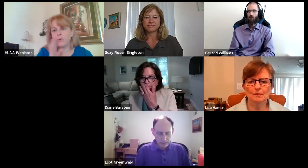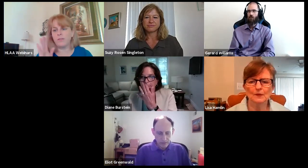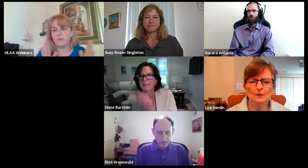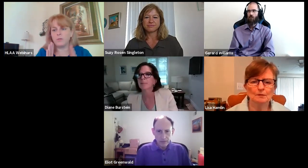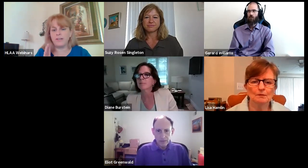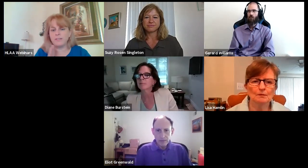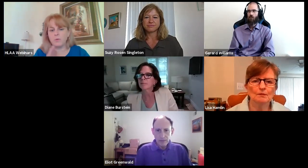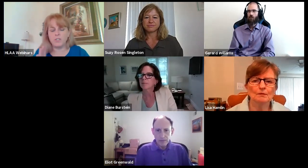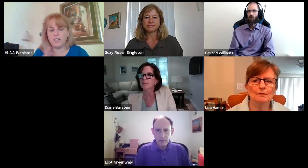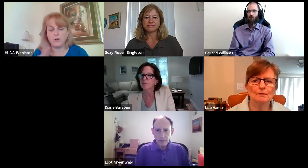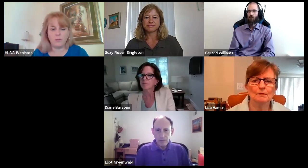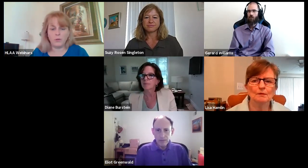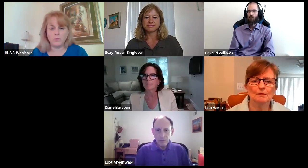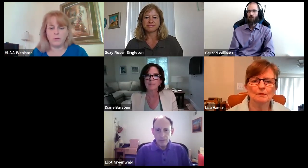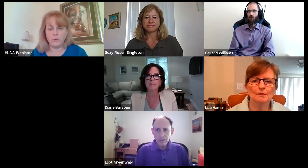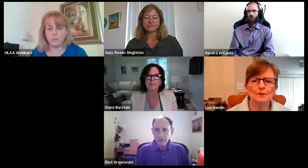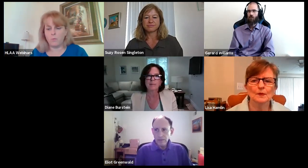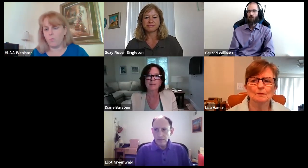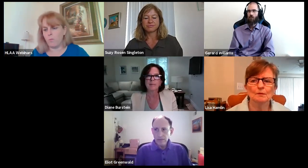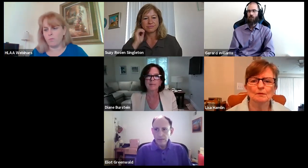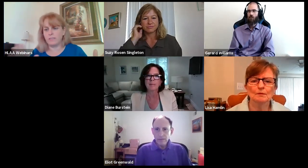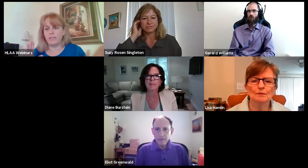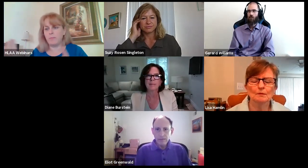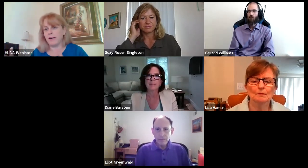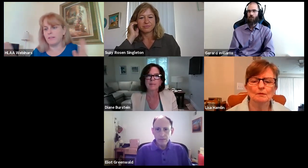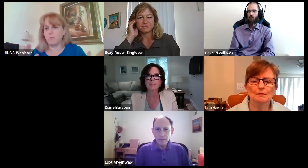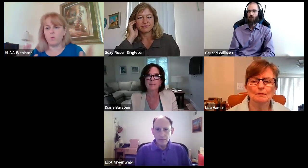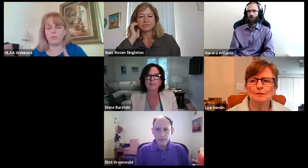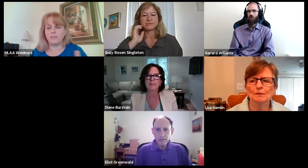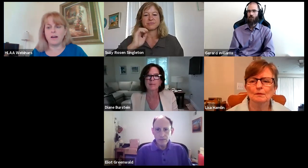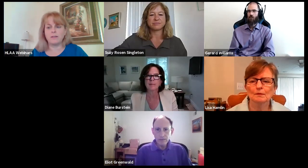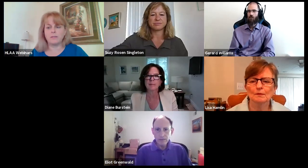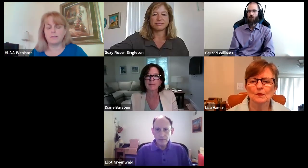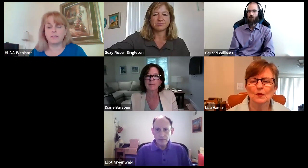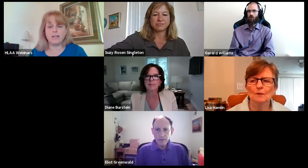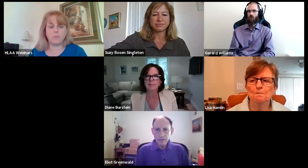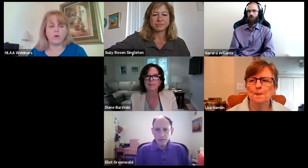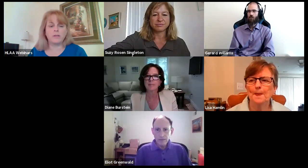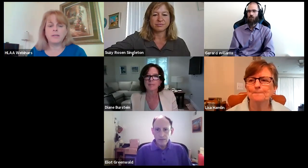between the two screens to adjust your view to see the panelists or the slides more.